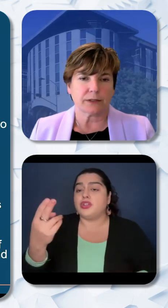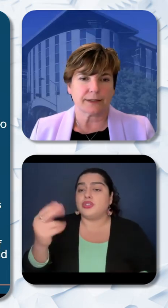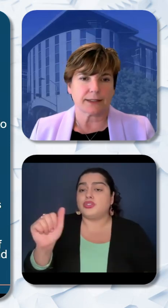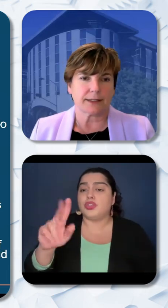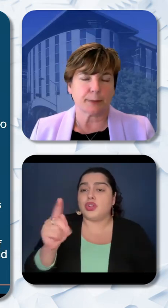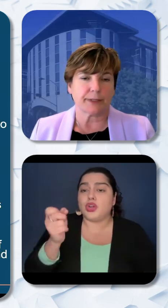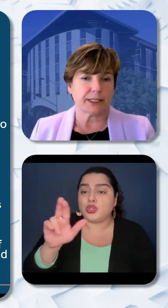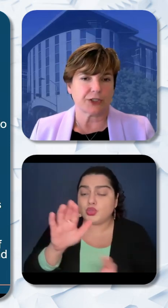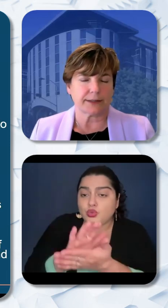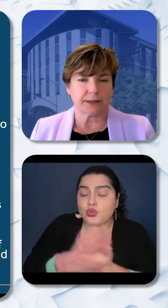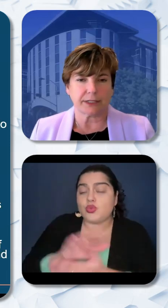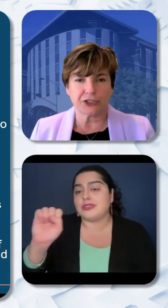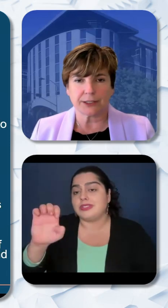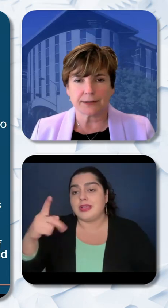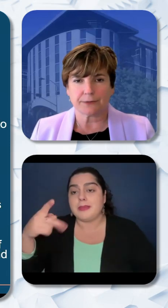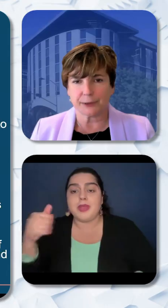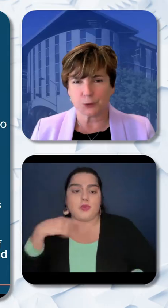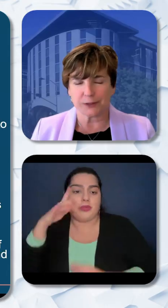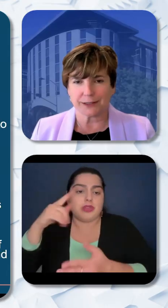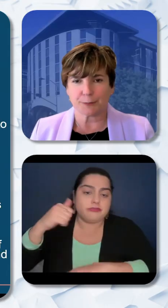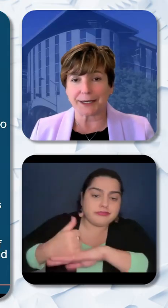We'll discuss implementation considerations, resources,